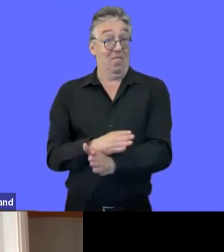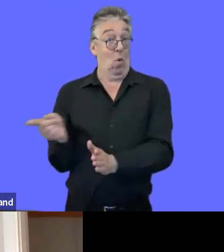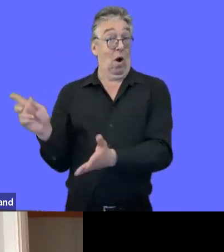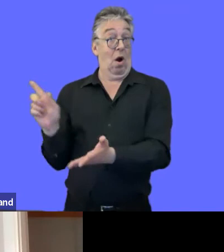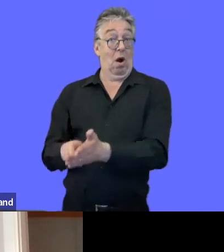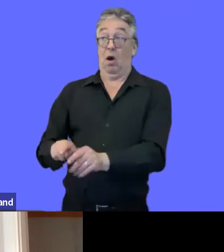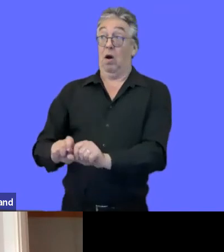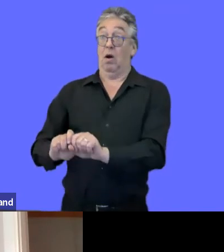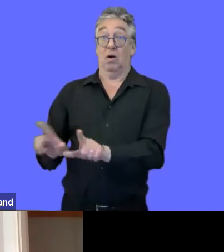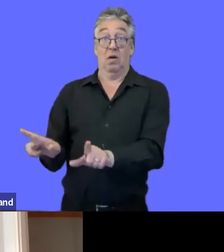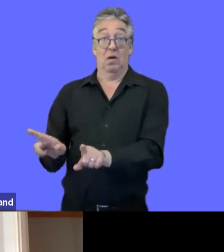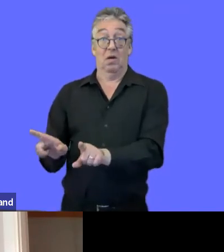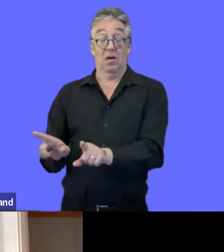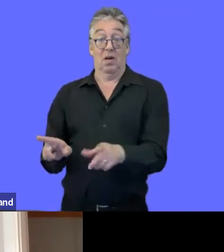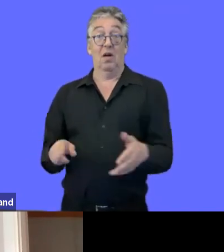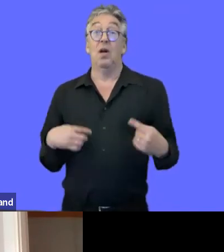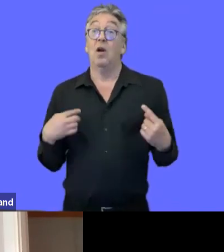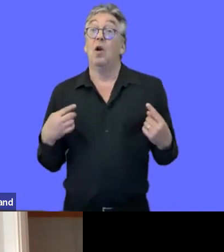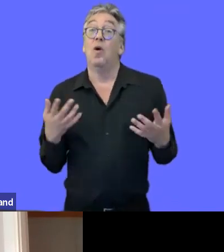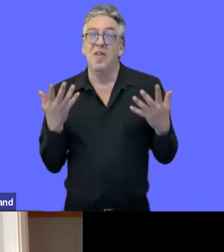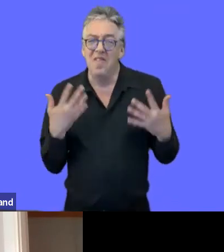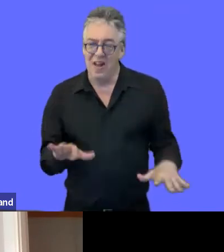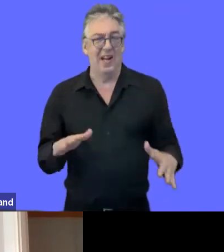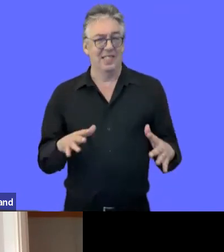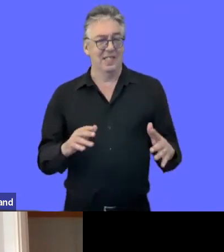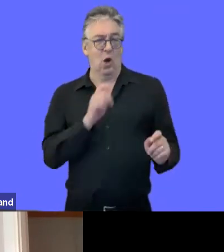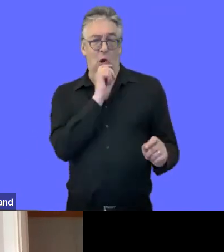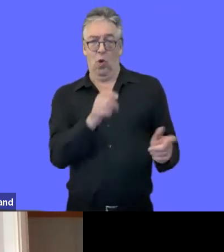Our initiative to submit the request alone and later support from ENIL